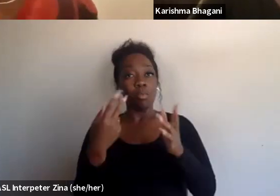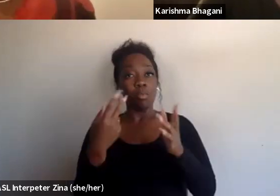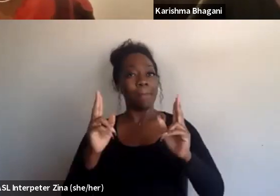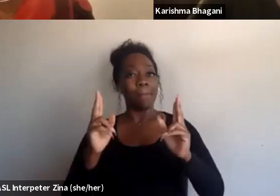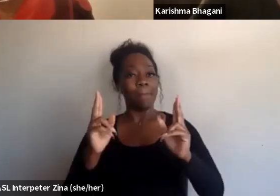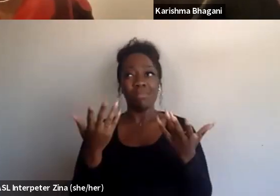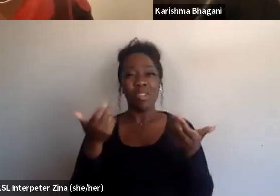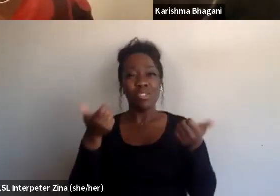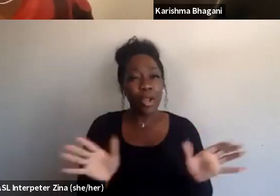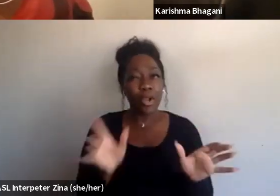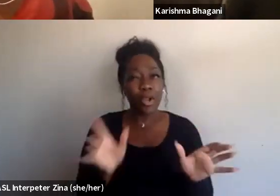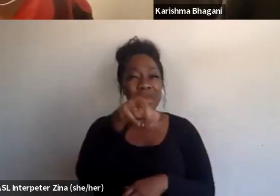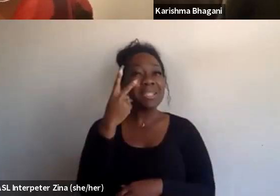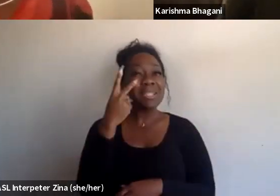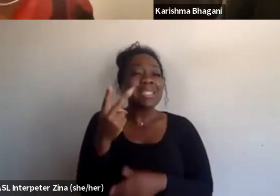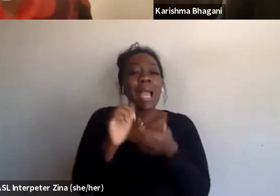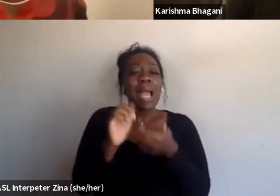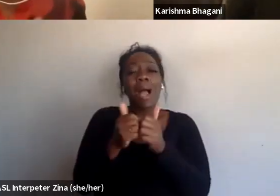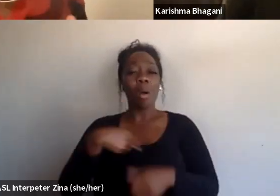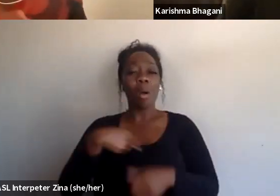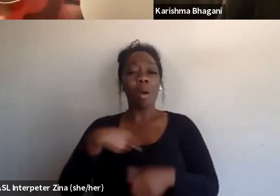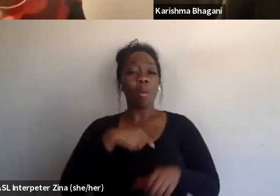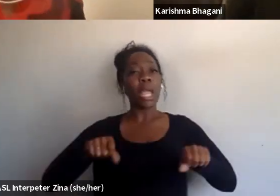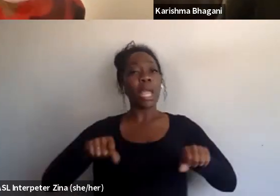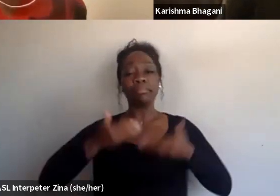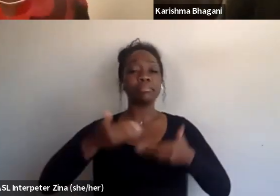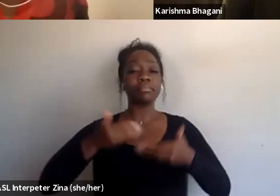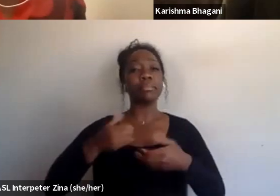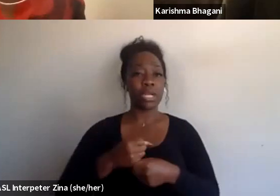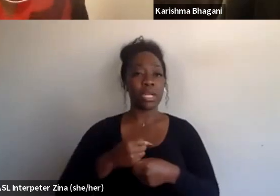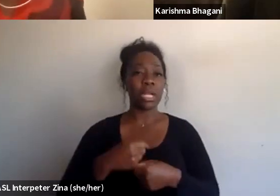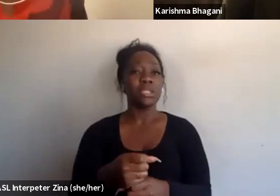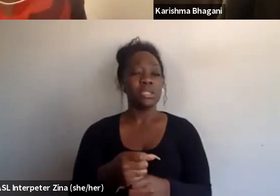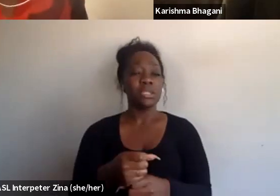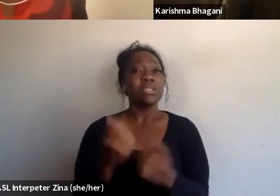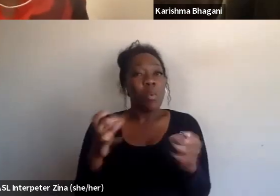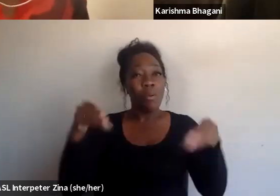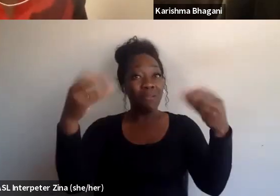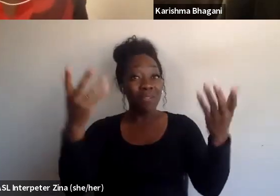So it's just giving people that accessibility to knowing that these types of things are possible